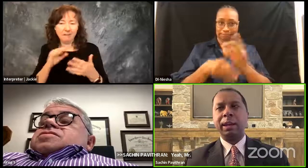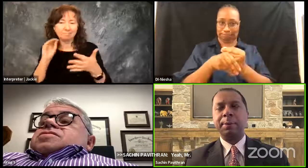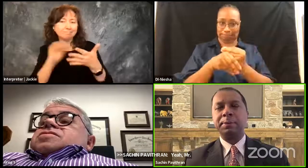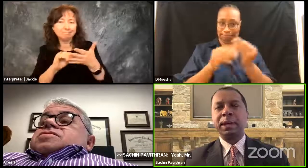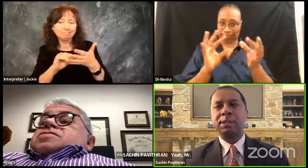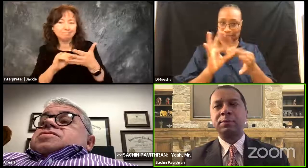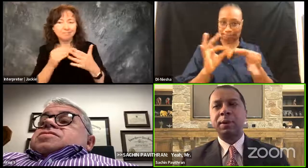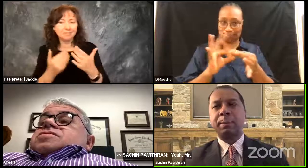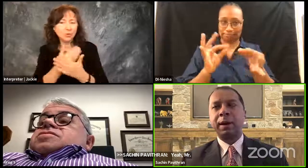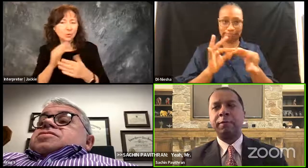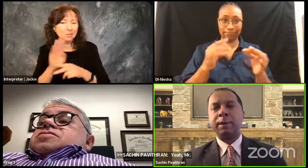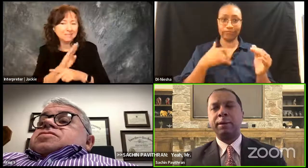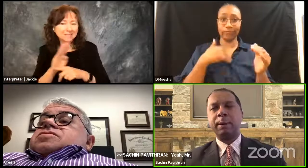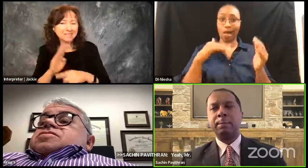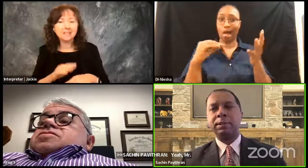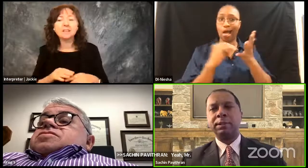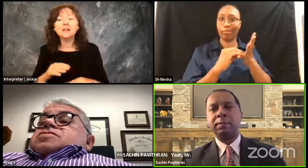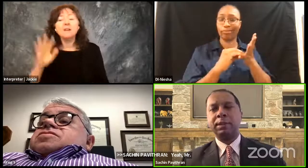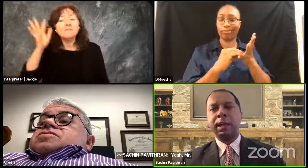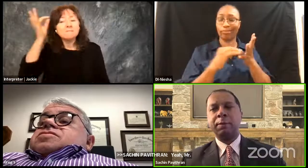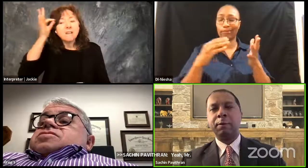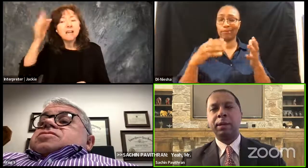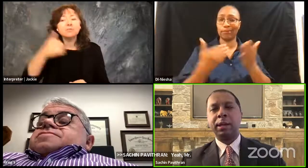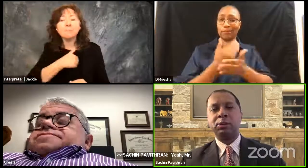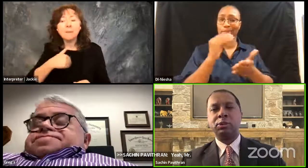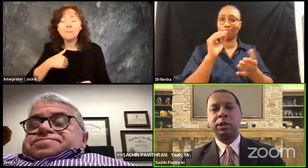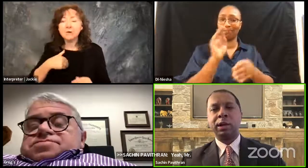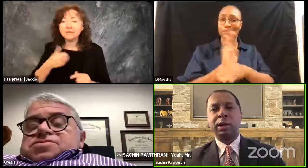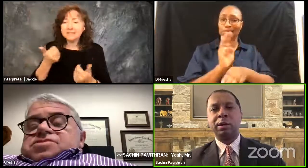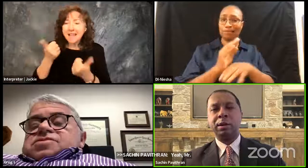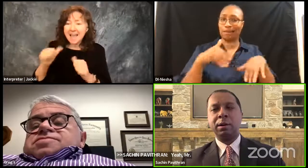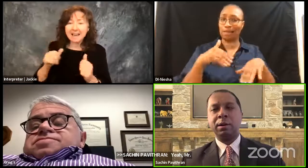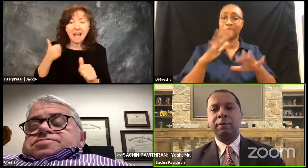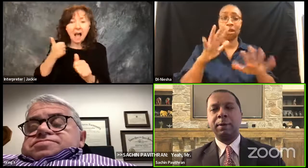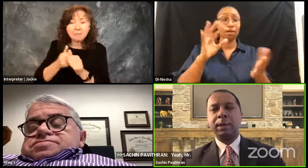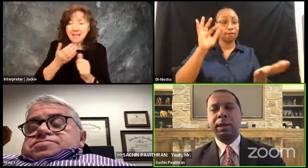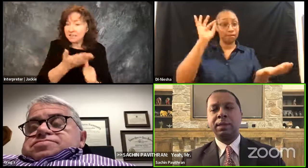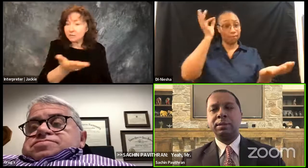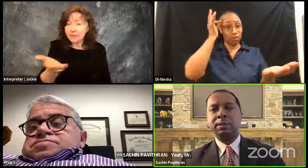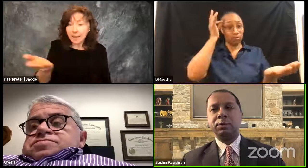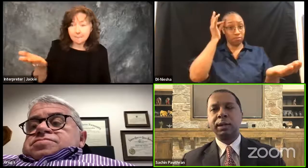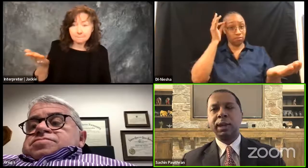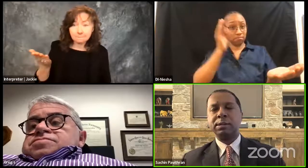Any updates from our federal members if they would like to share from the agency updates